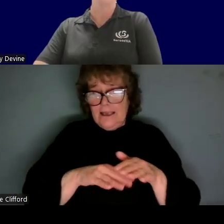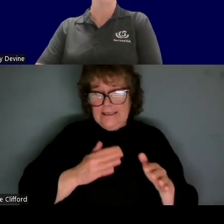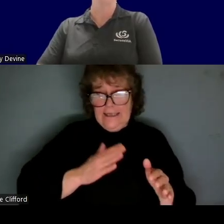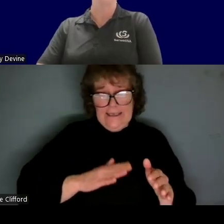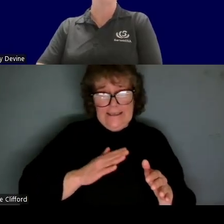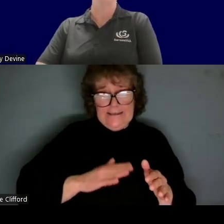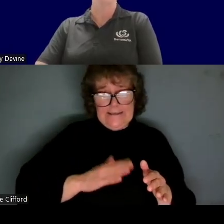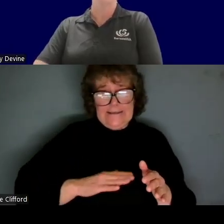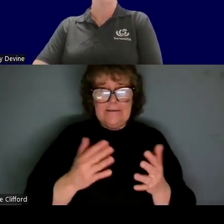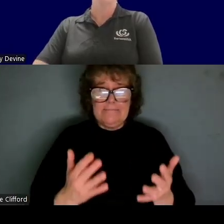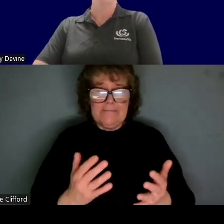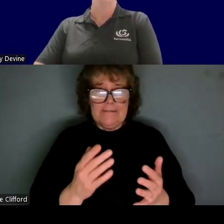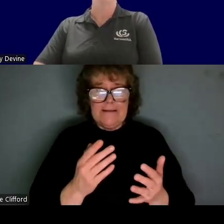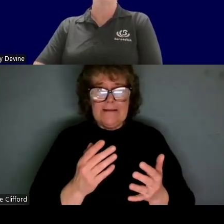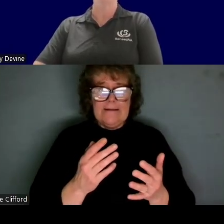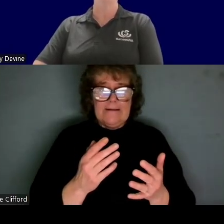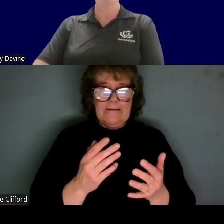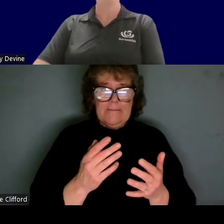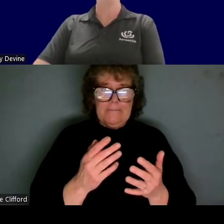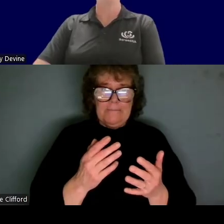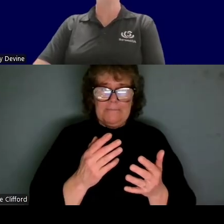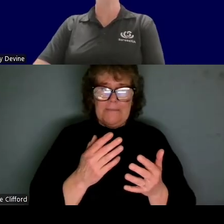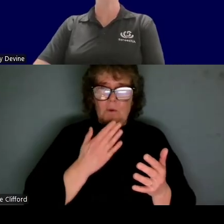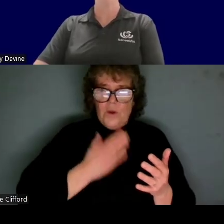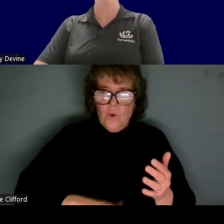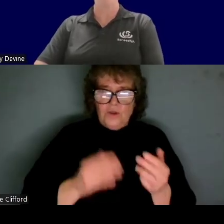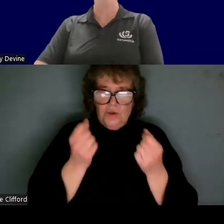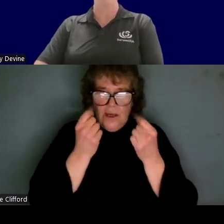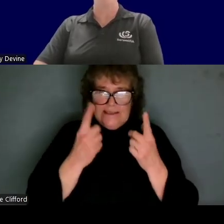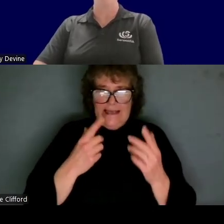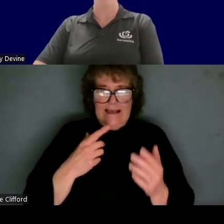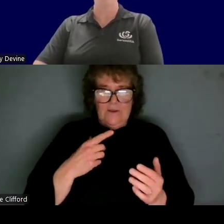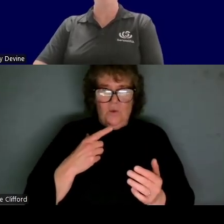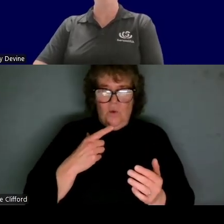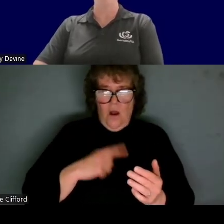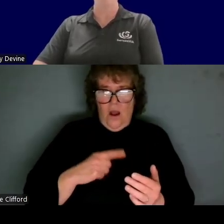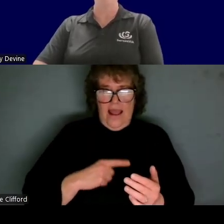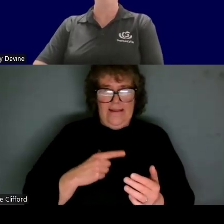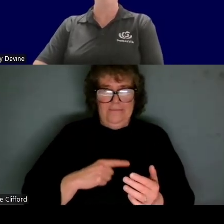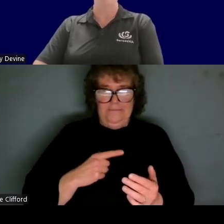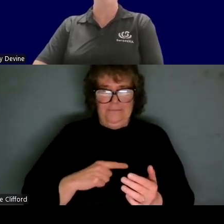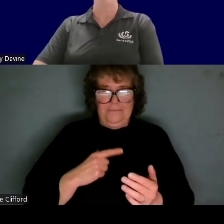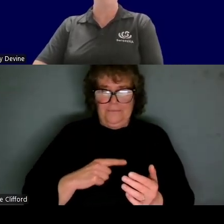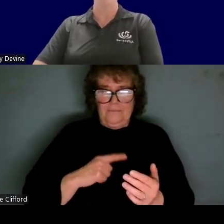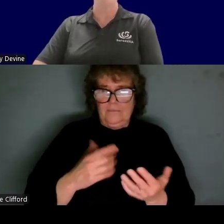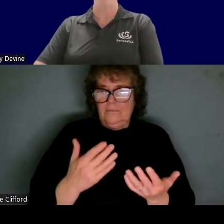understanding that we want to understand the why behind our actions. An underlying need explains